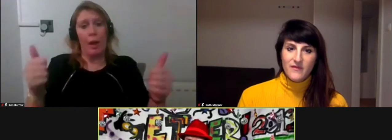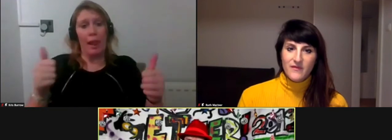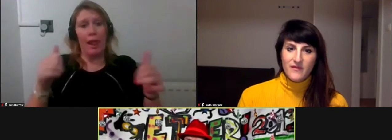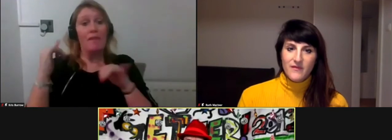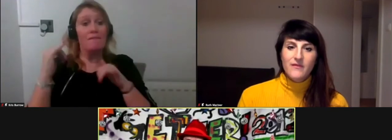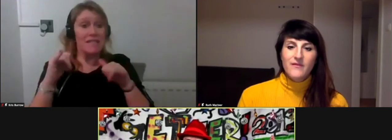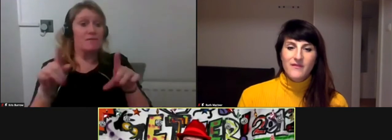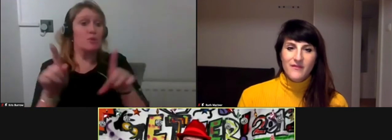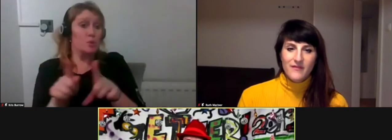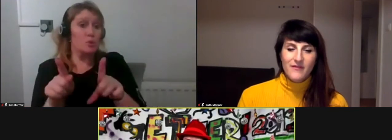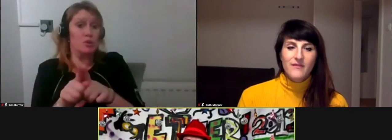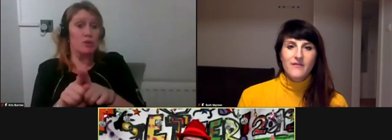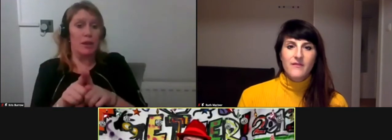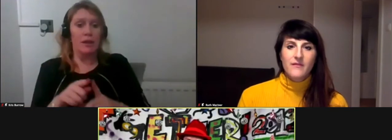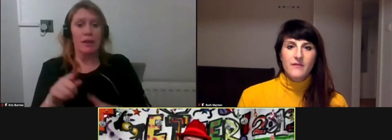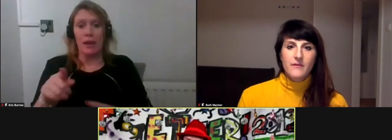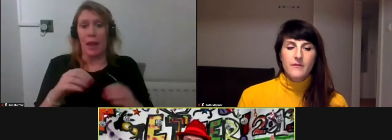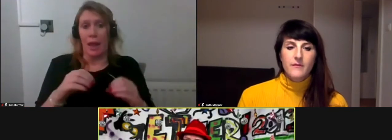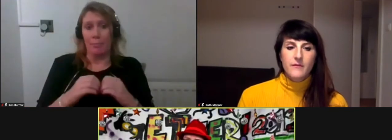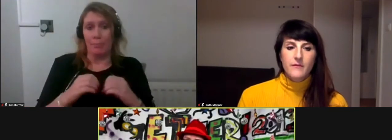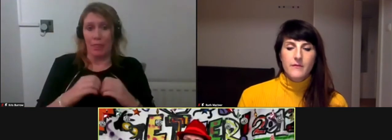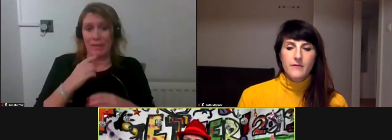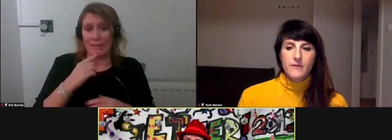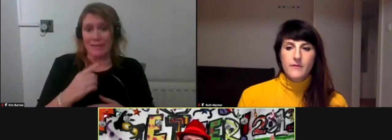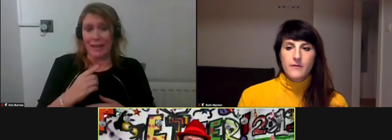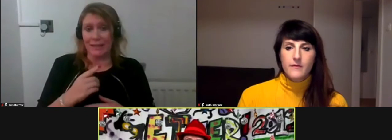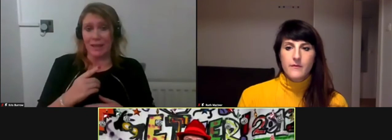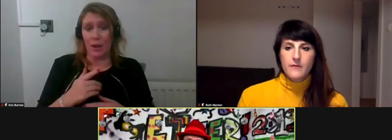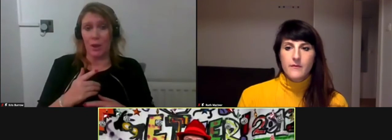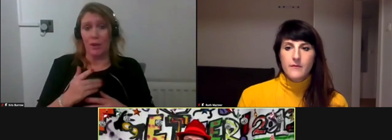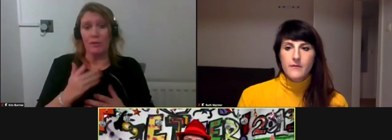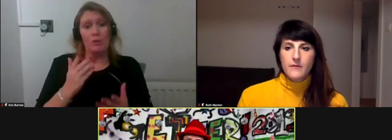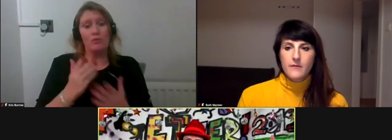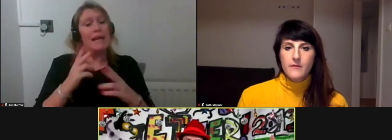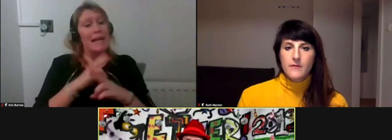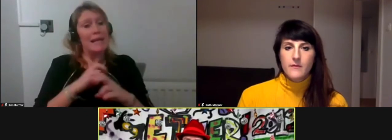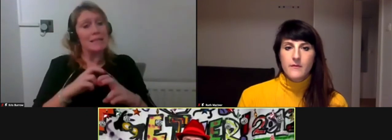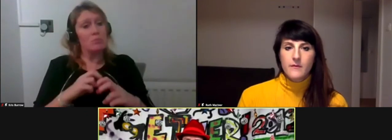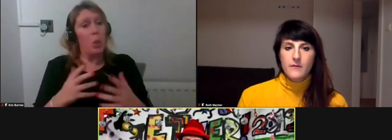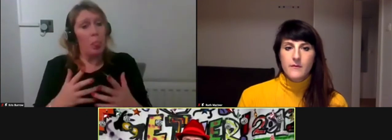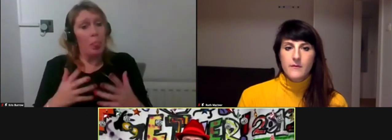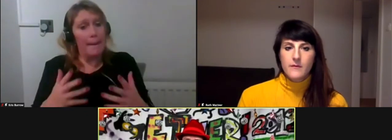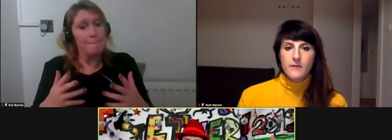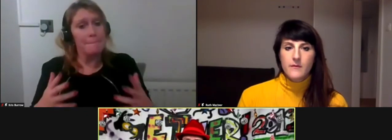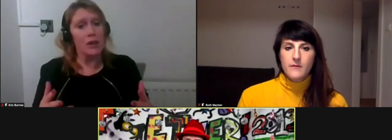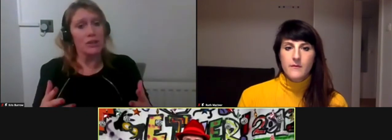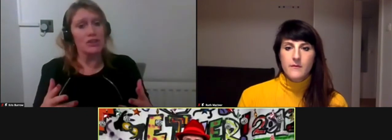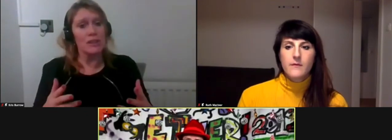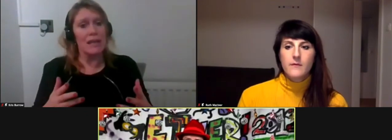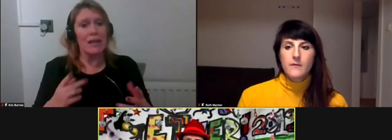I think that's not something that's been explored much in opera as well, in terms of animation, I think that